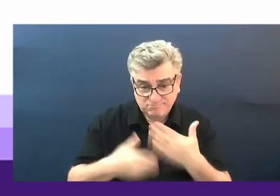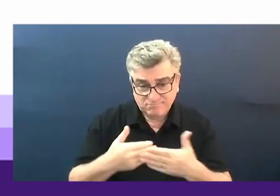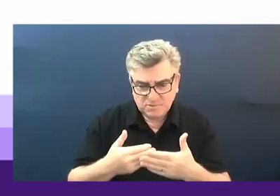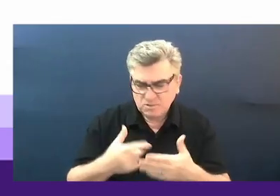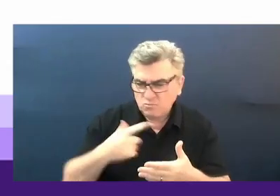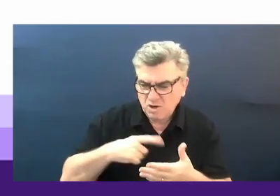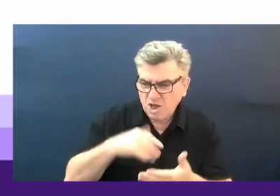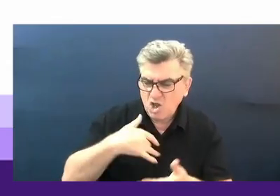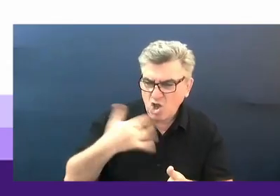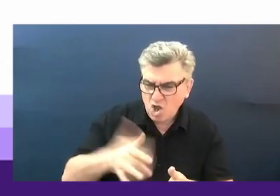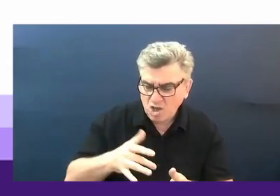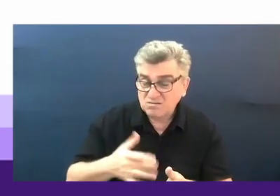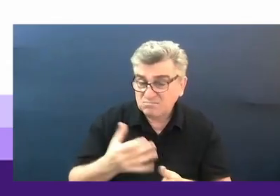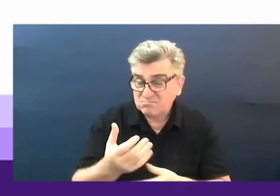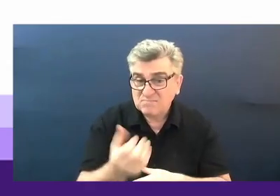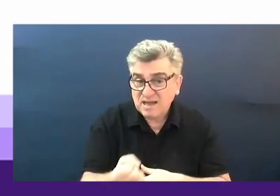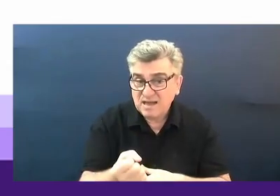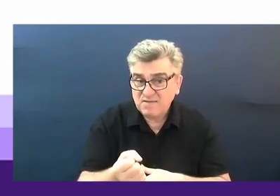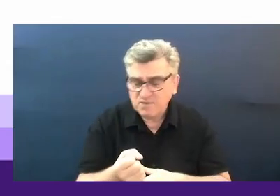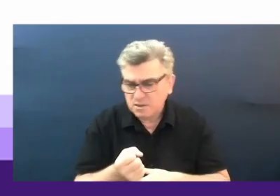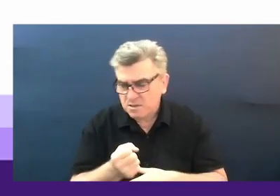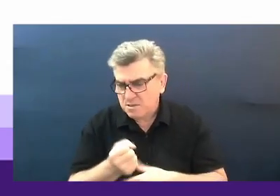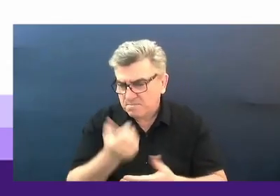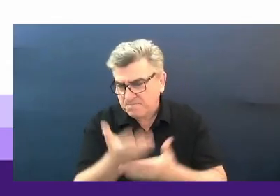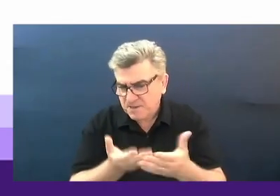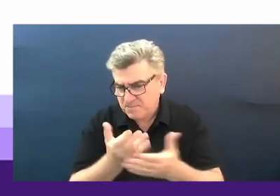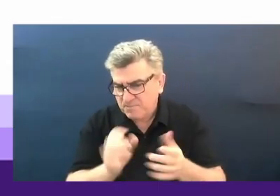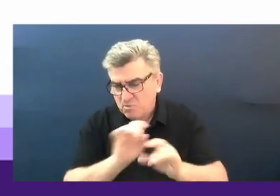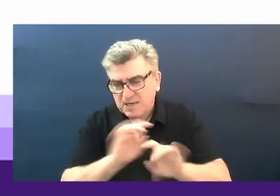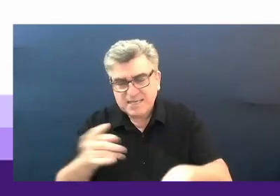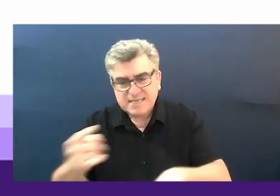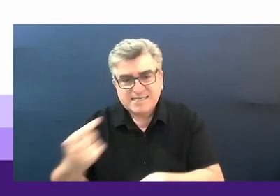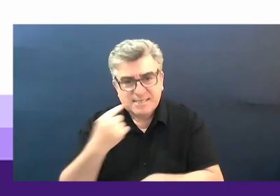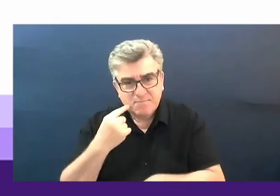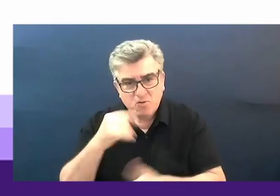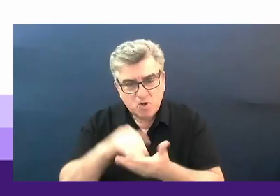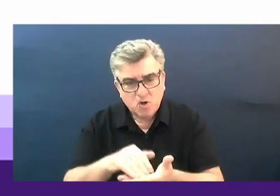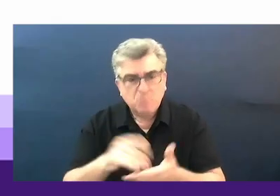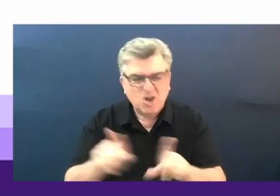but what that means for their overall healthcare. So for Sally, using things like social stories